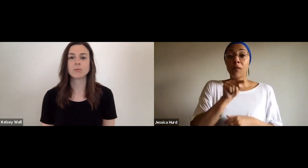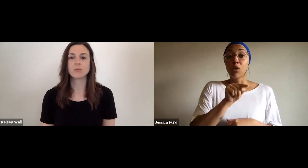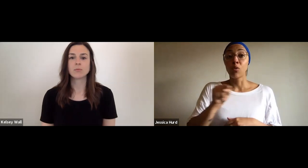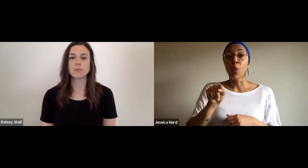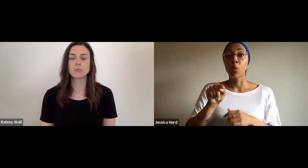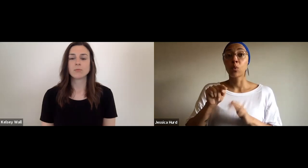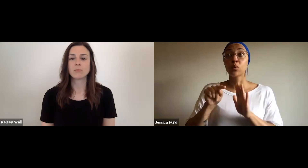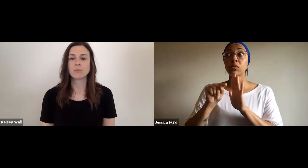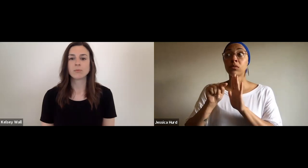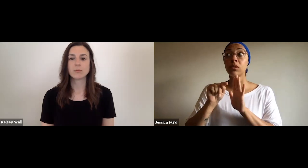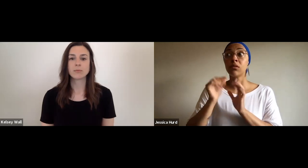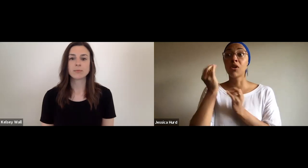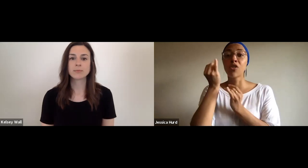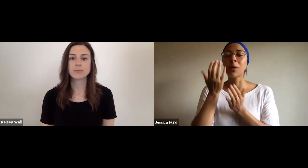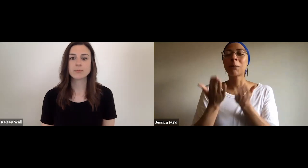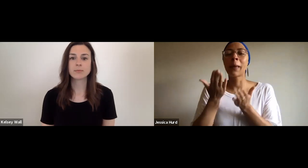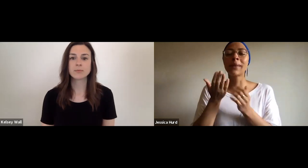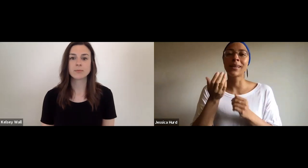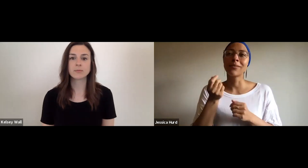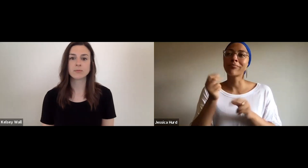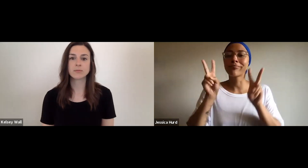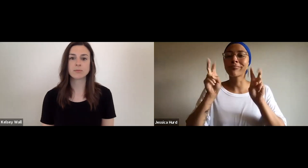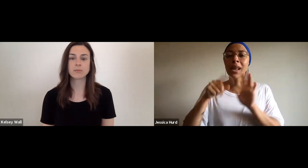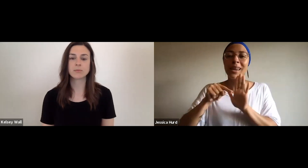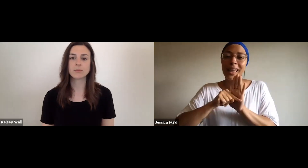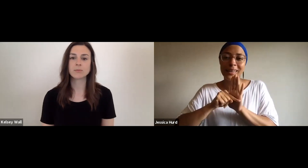and unfortunately, some of those thoughts